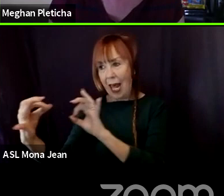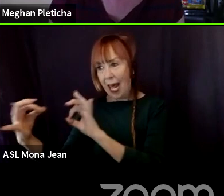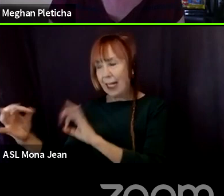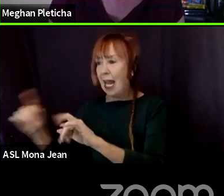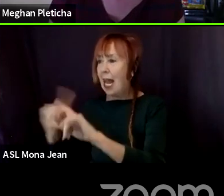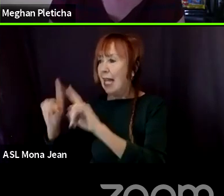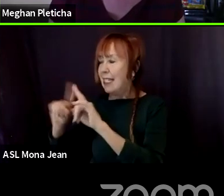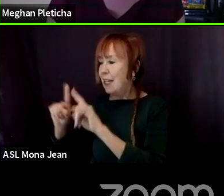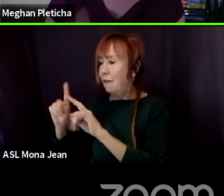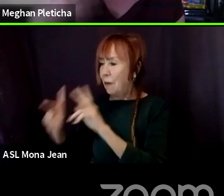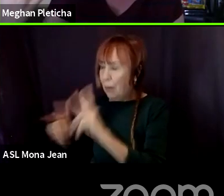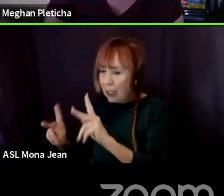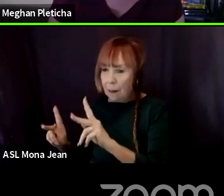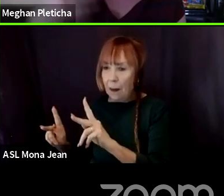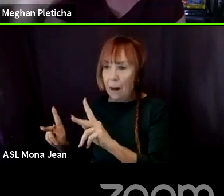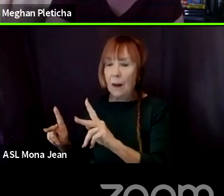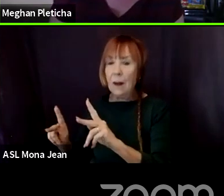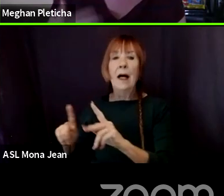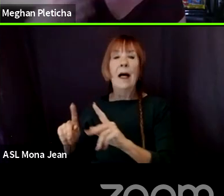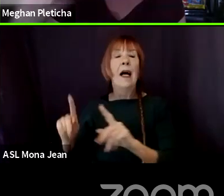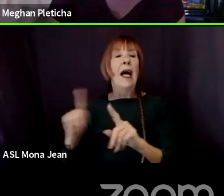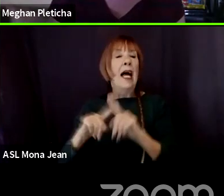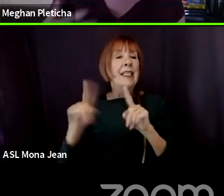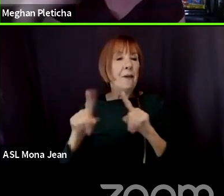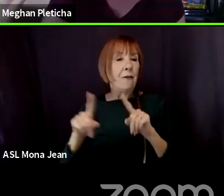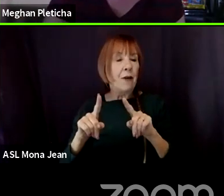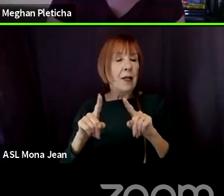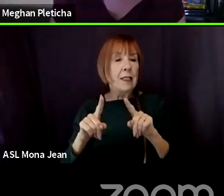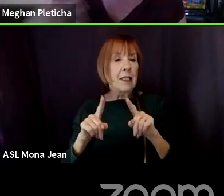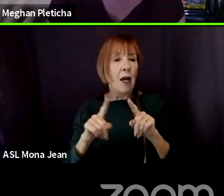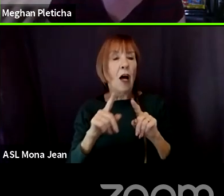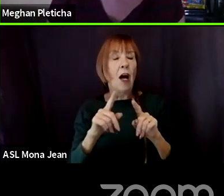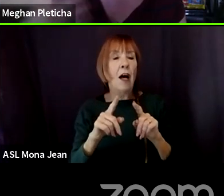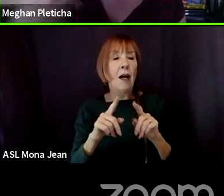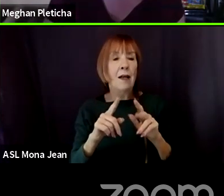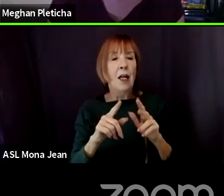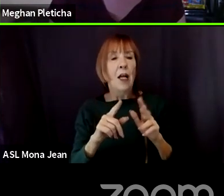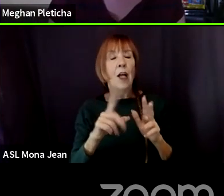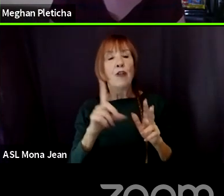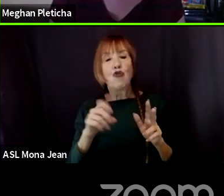in this script and you'll start to learn what is helpful for you specifically